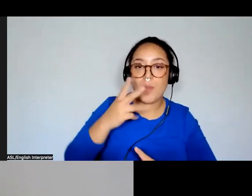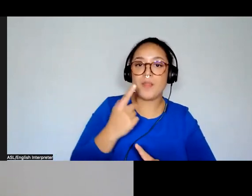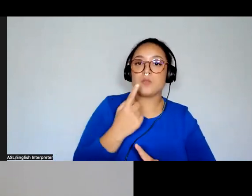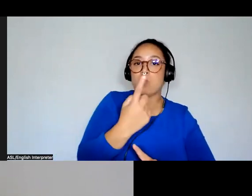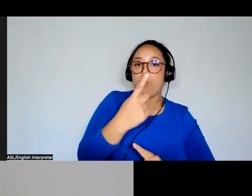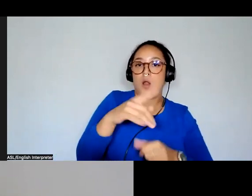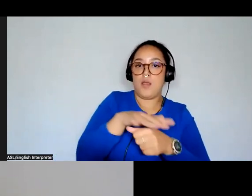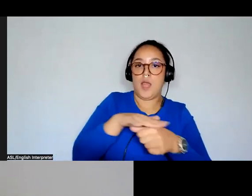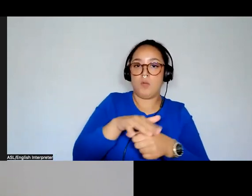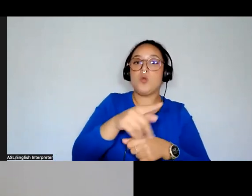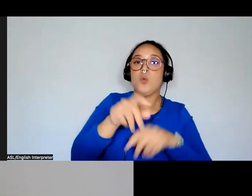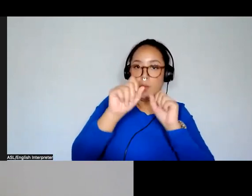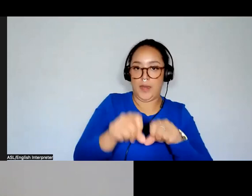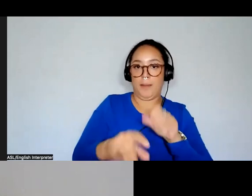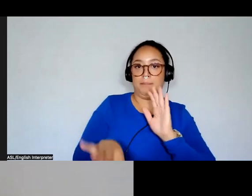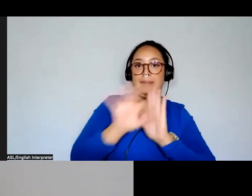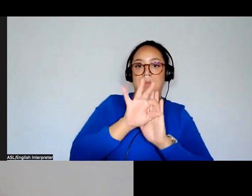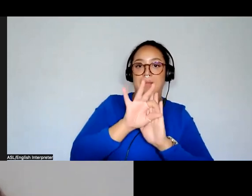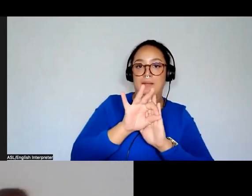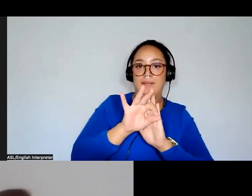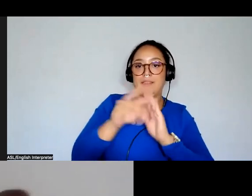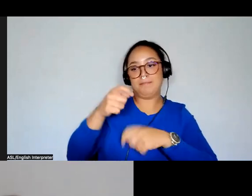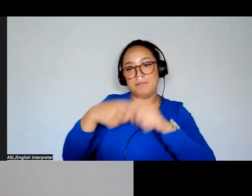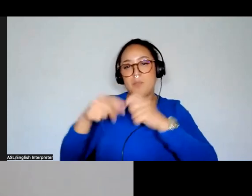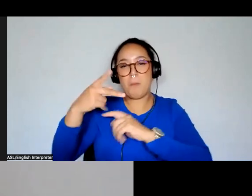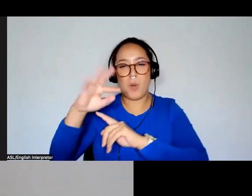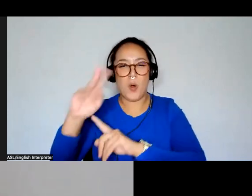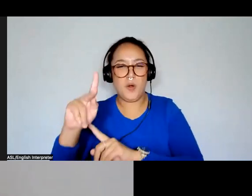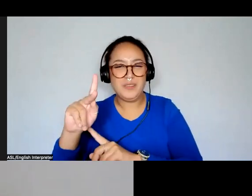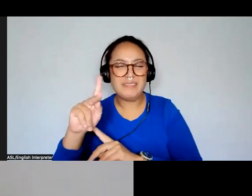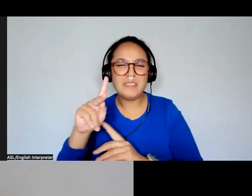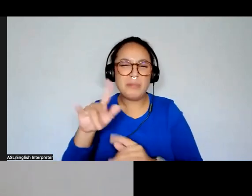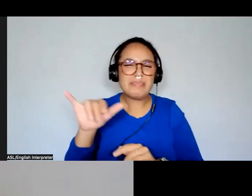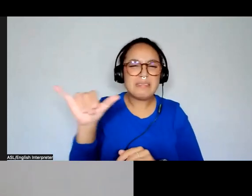And that's basically you know, it's it's the same idea that it's one of the designated